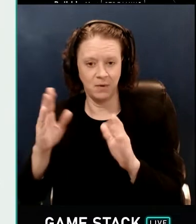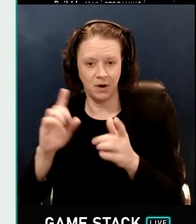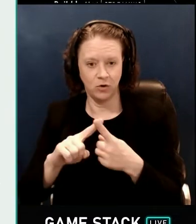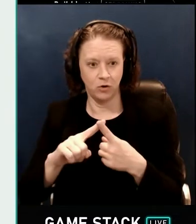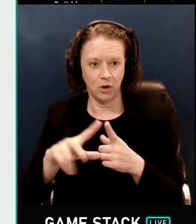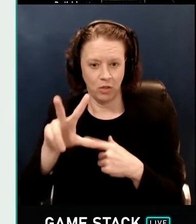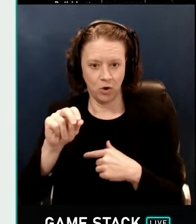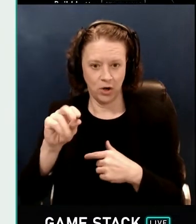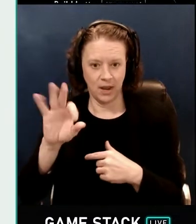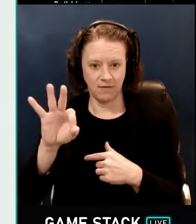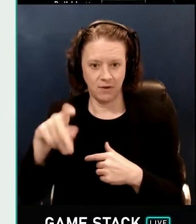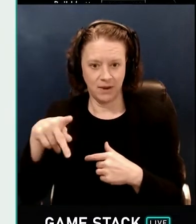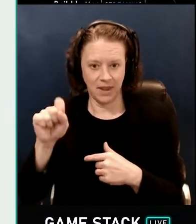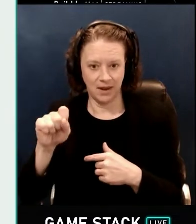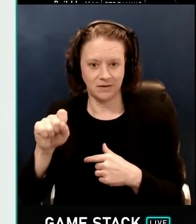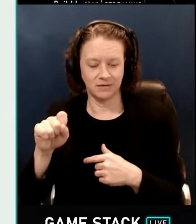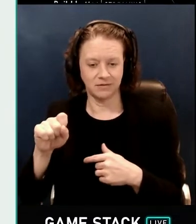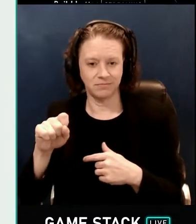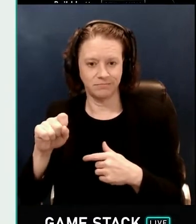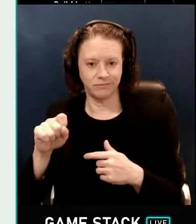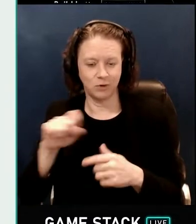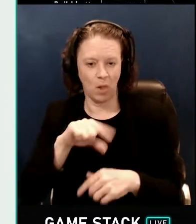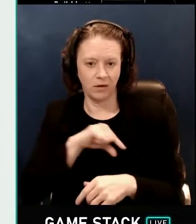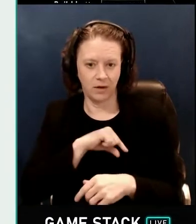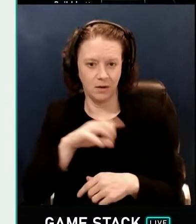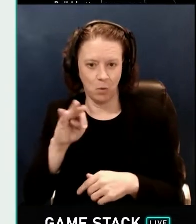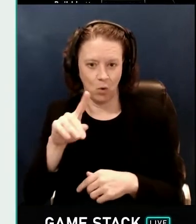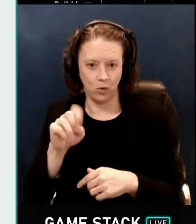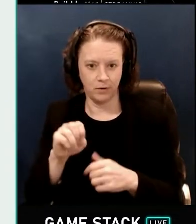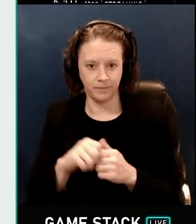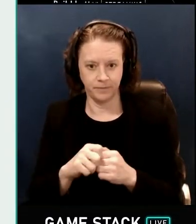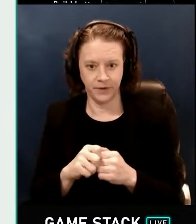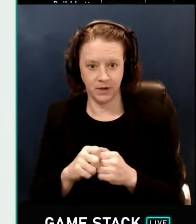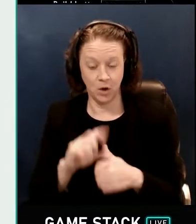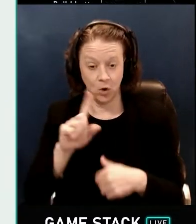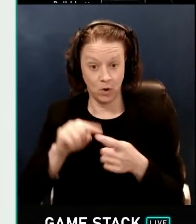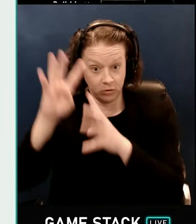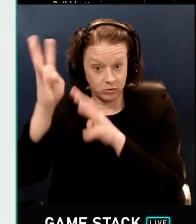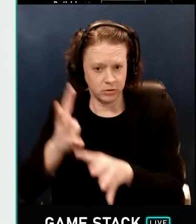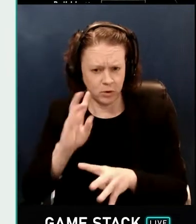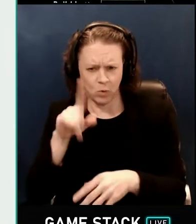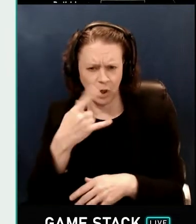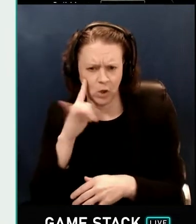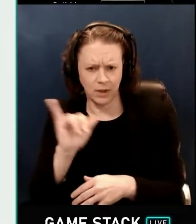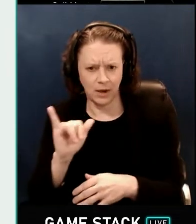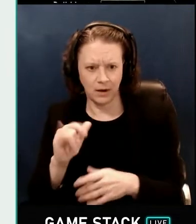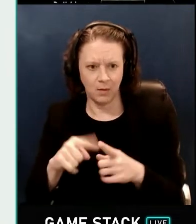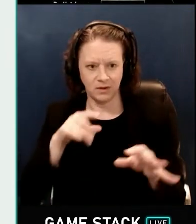OK, so when we are streaming, what does this look like? Let's walk through the loop of a players experience,